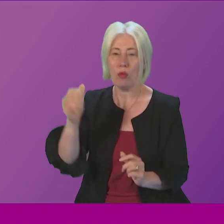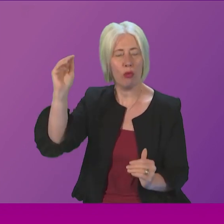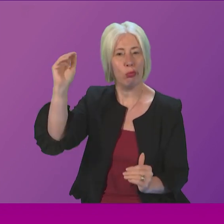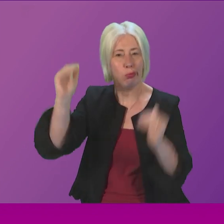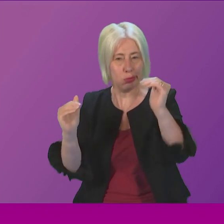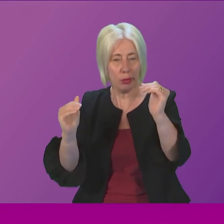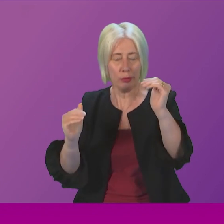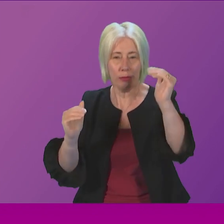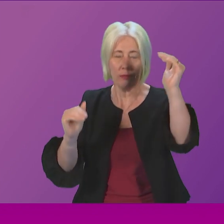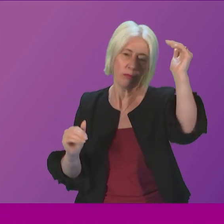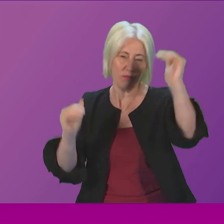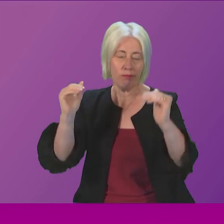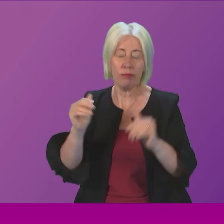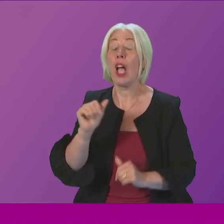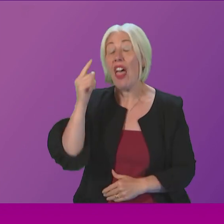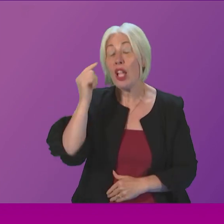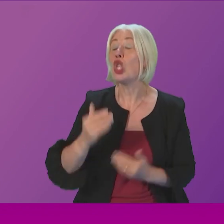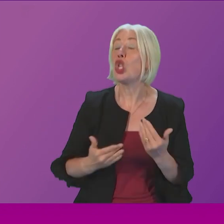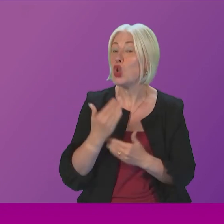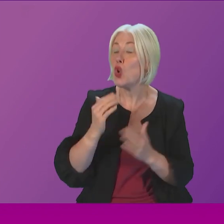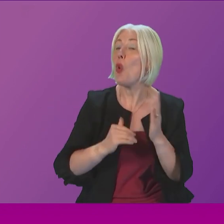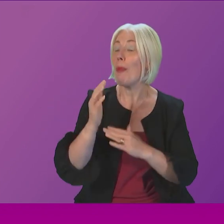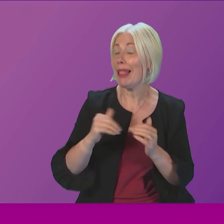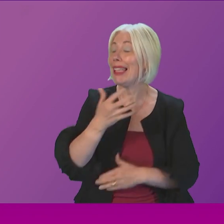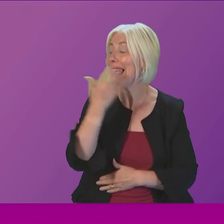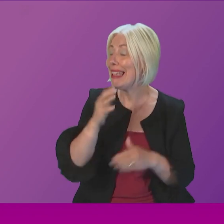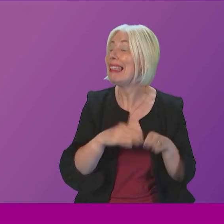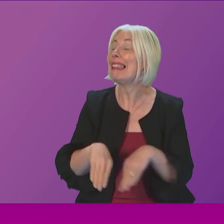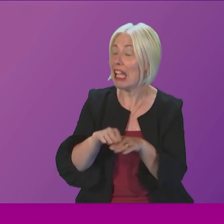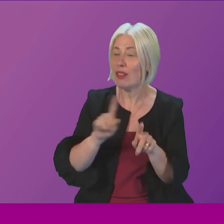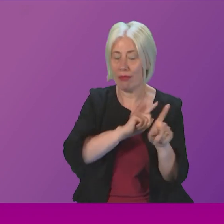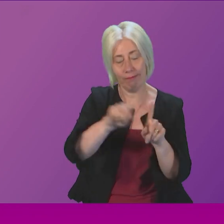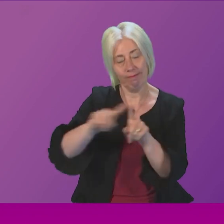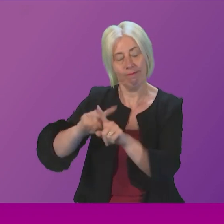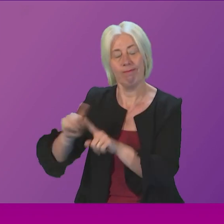I believe that the new-build heat standards will deliver a range of benefits as they stand,